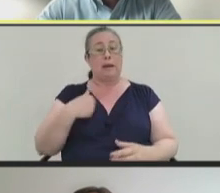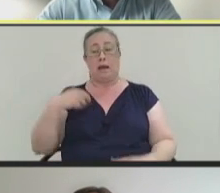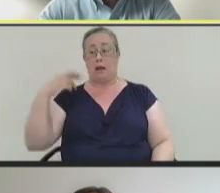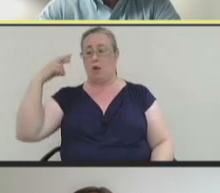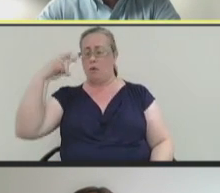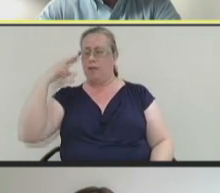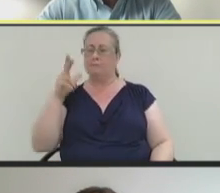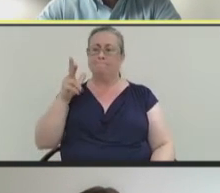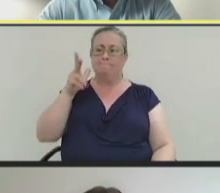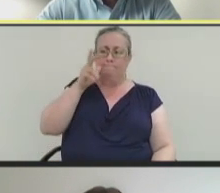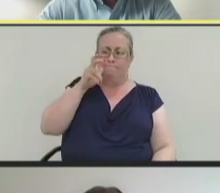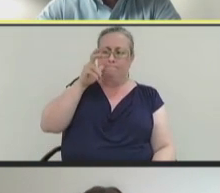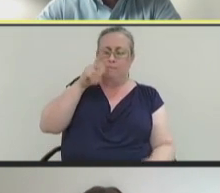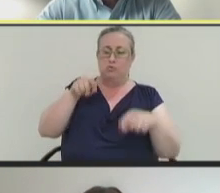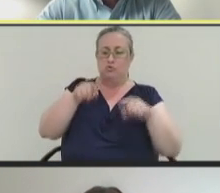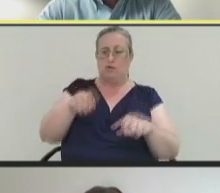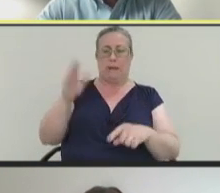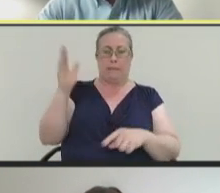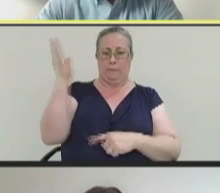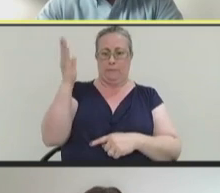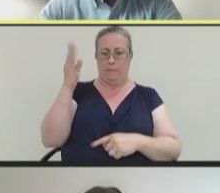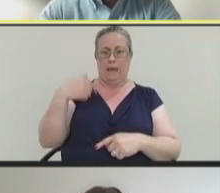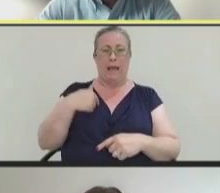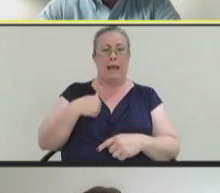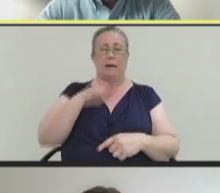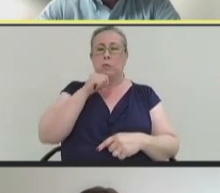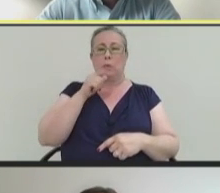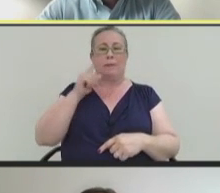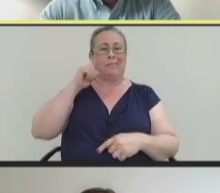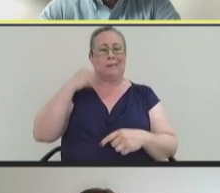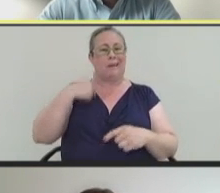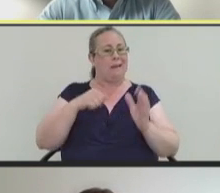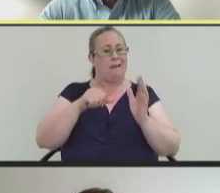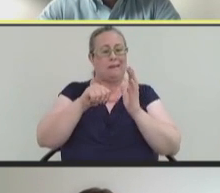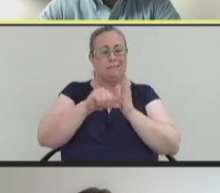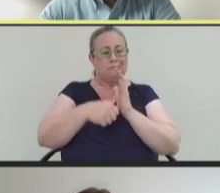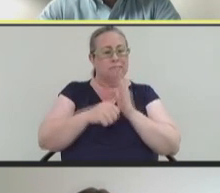to our presentations, that I don't think I emphasized enough, that all of this about